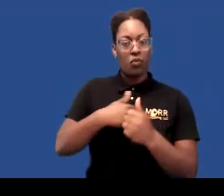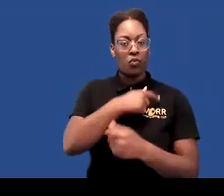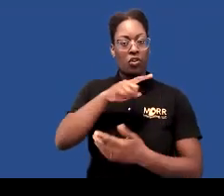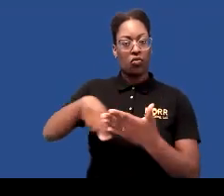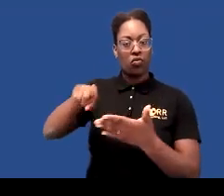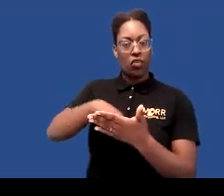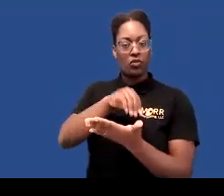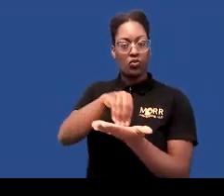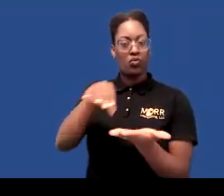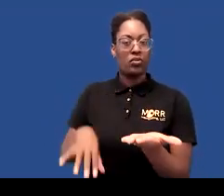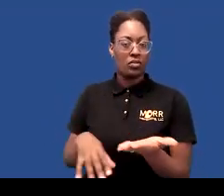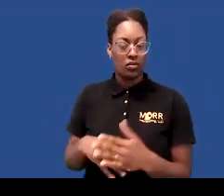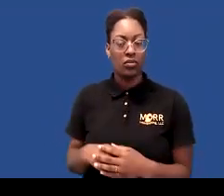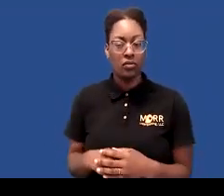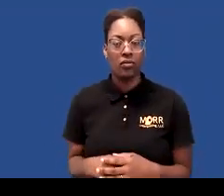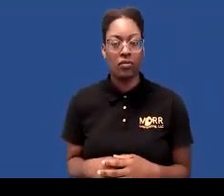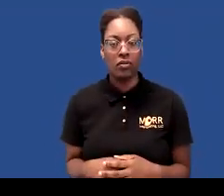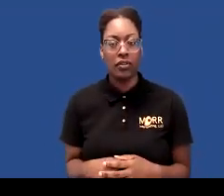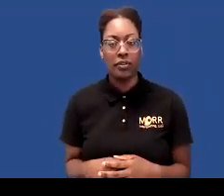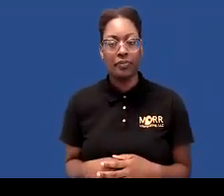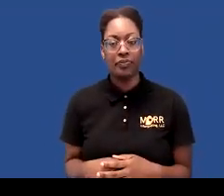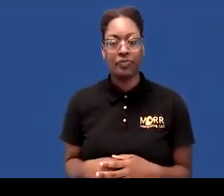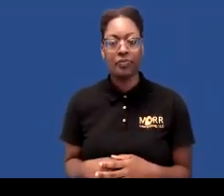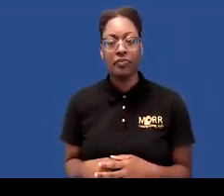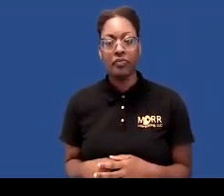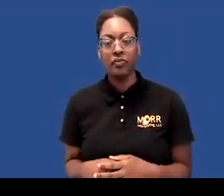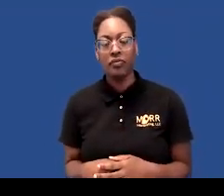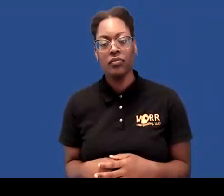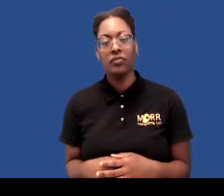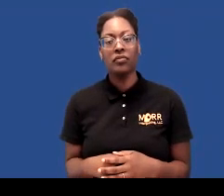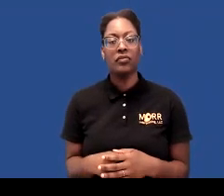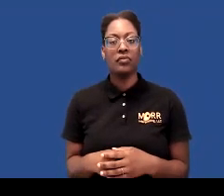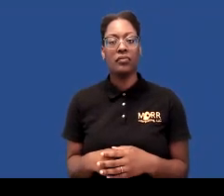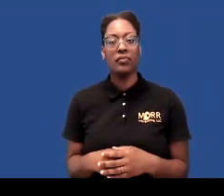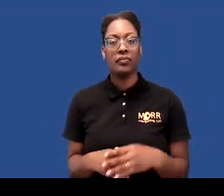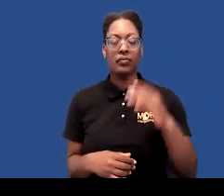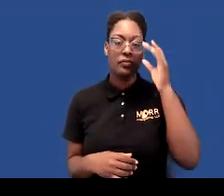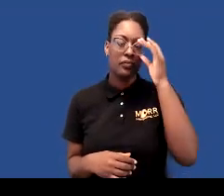So when it comes to maybe trying to generate that buy-in from students